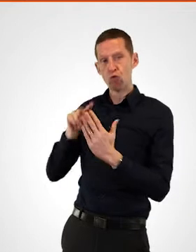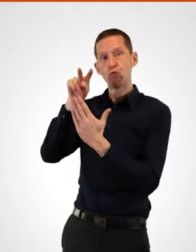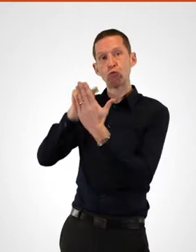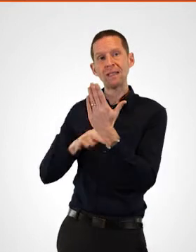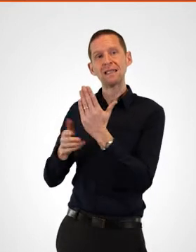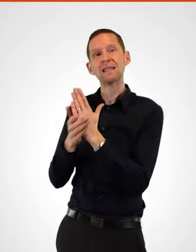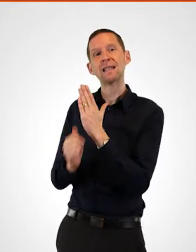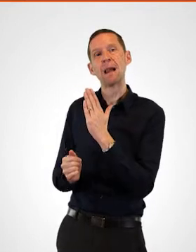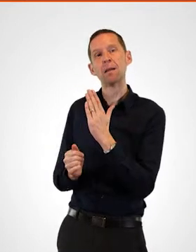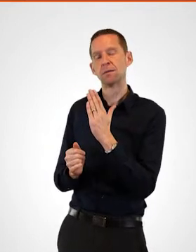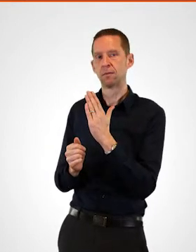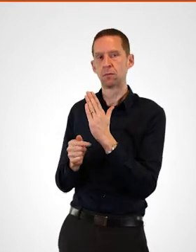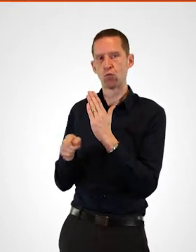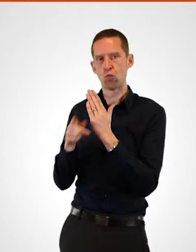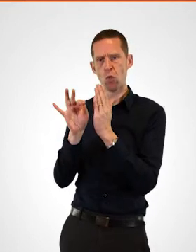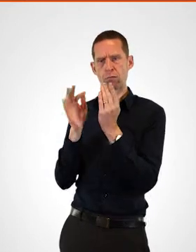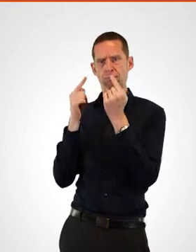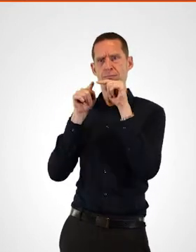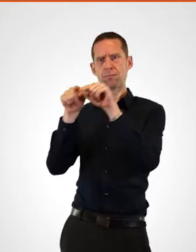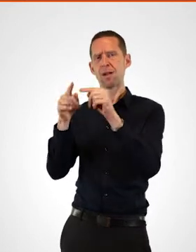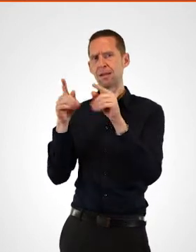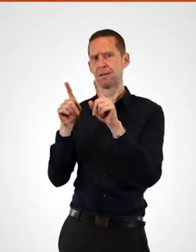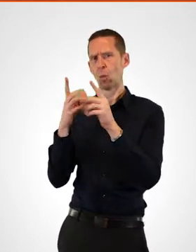were not commensurate with the language skills.